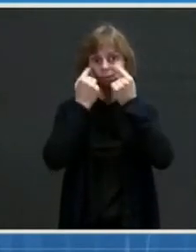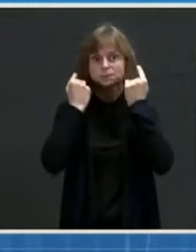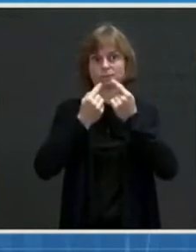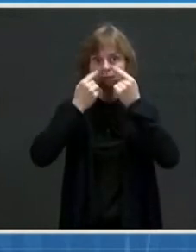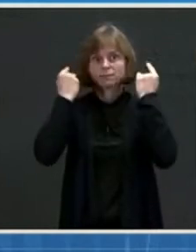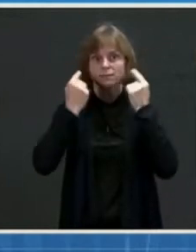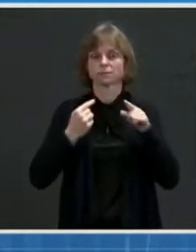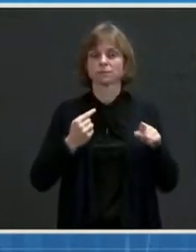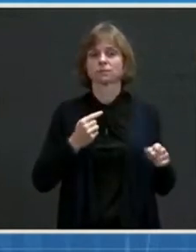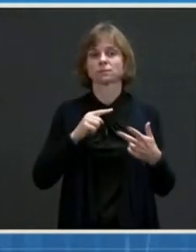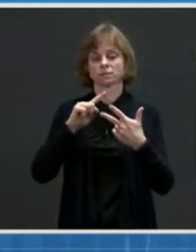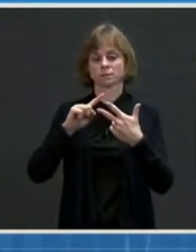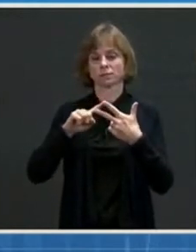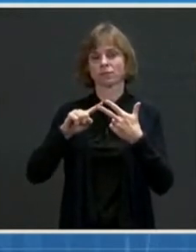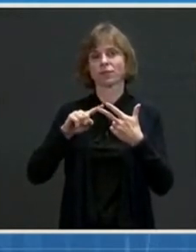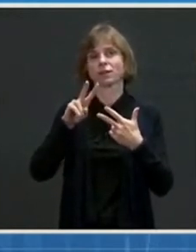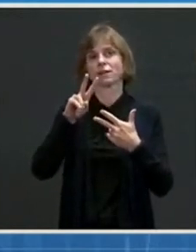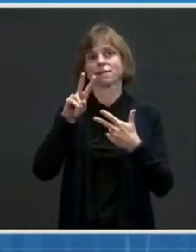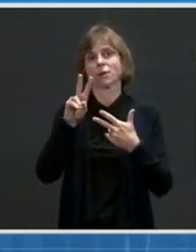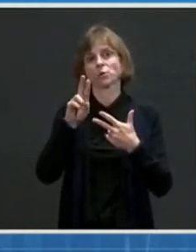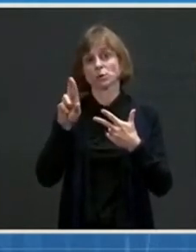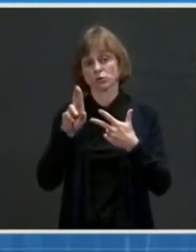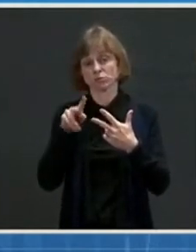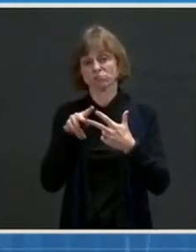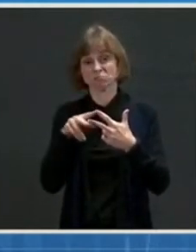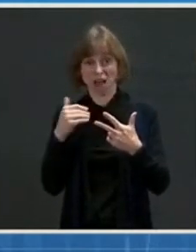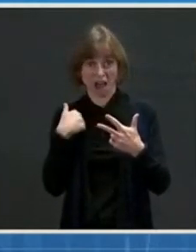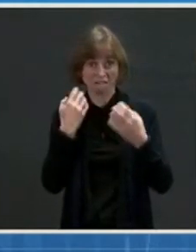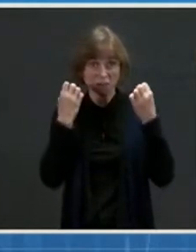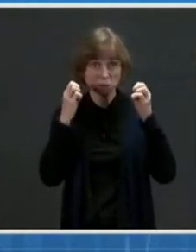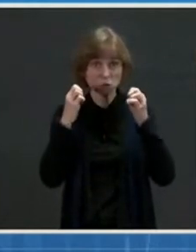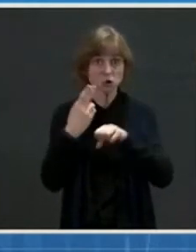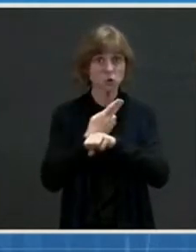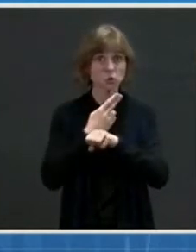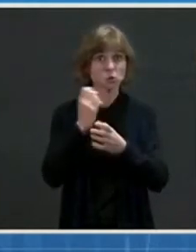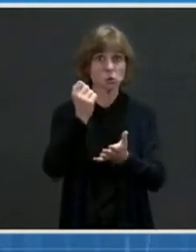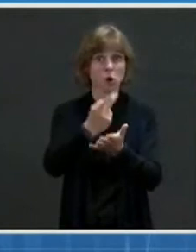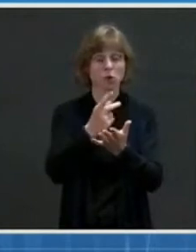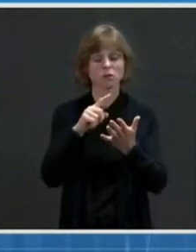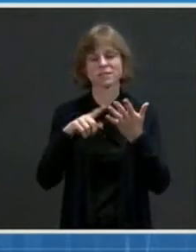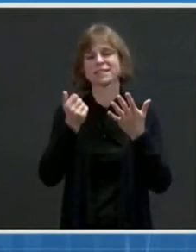OR REQUIRING HIGH FLOW OXYGEN.